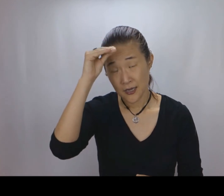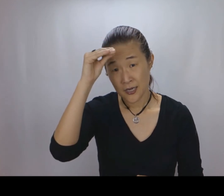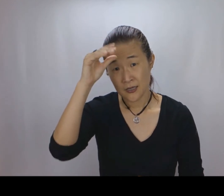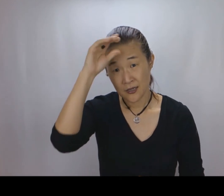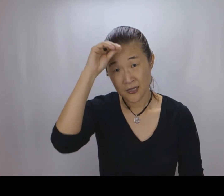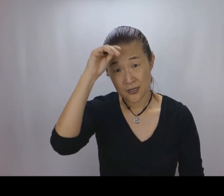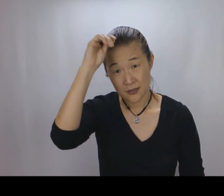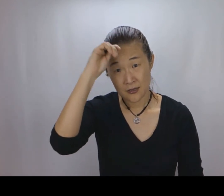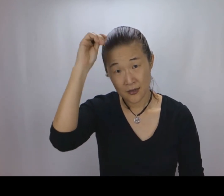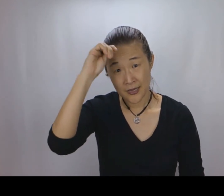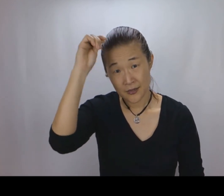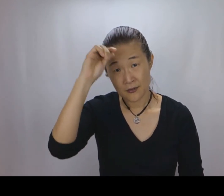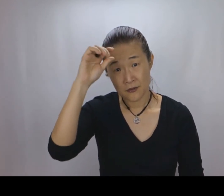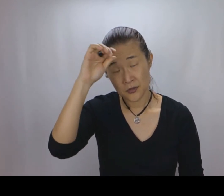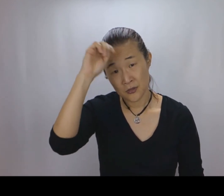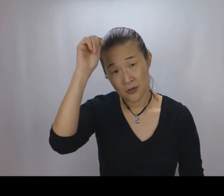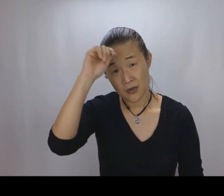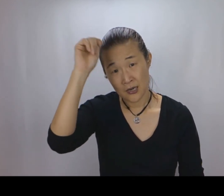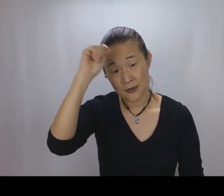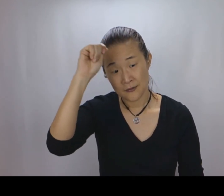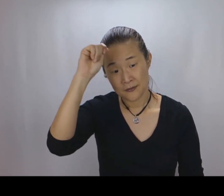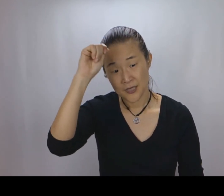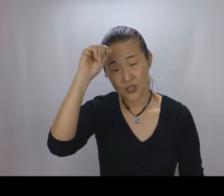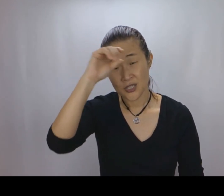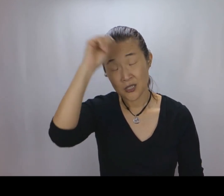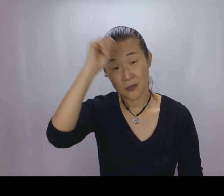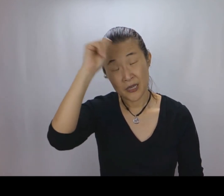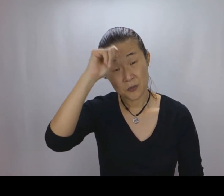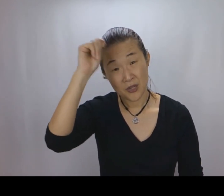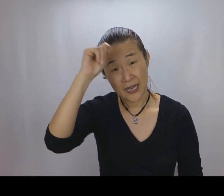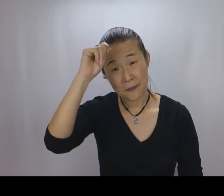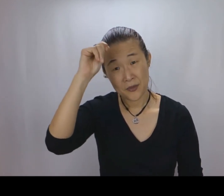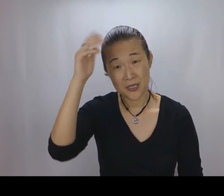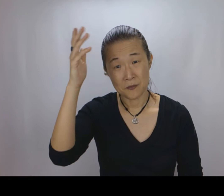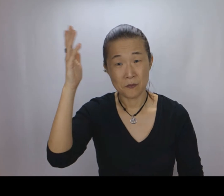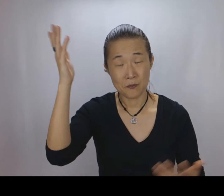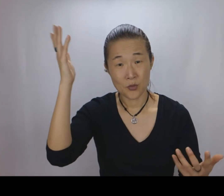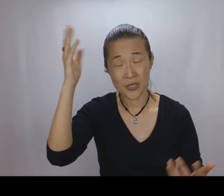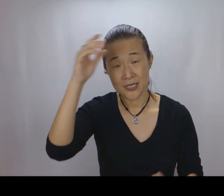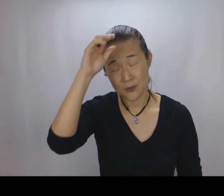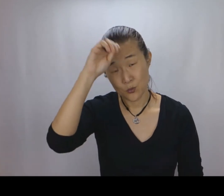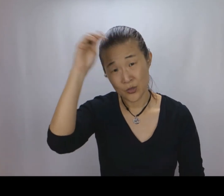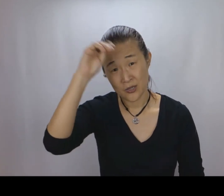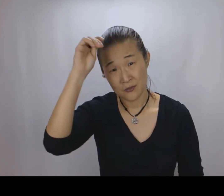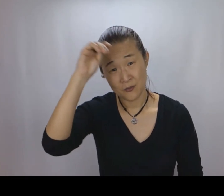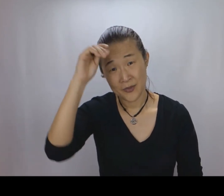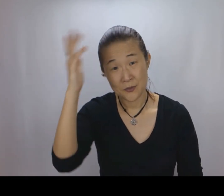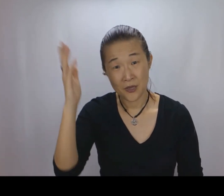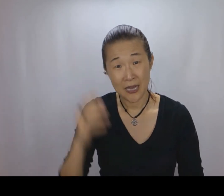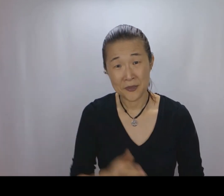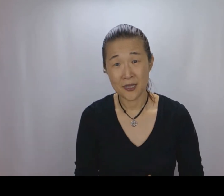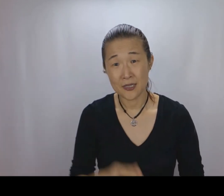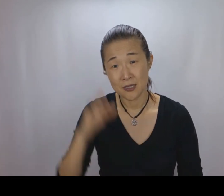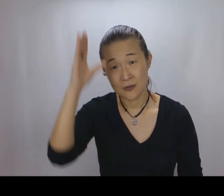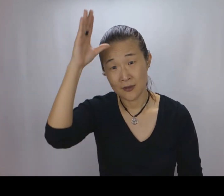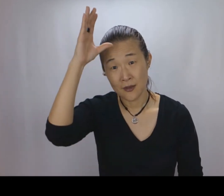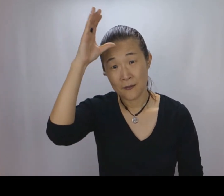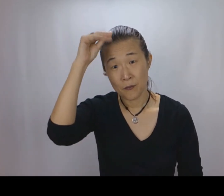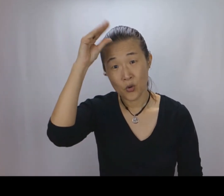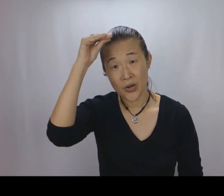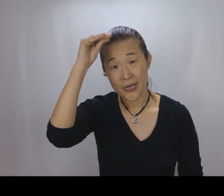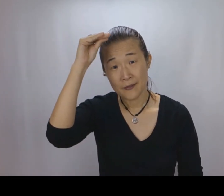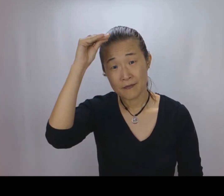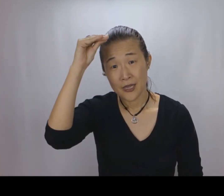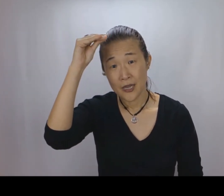and it's like you, you're adjusting your baseball cap, because boys wear baseball caps a lot, so boy.